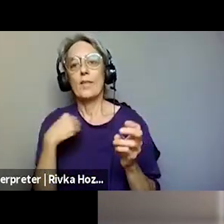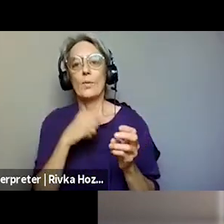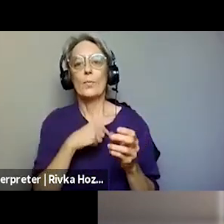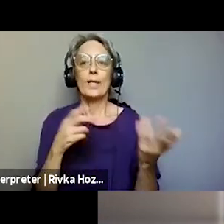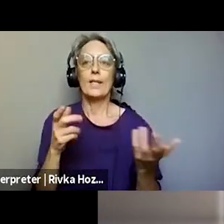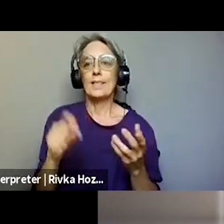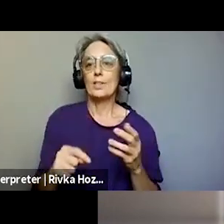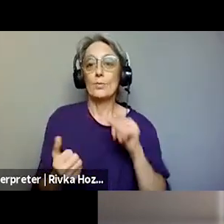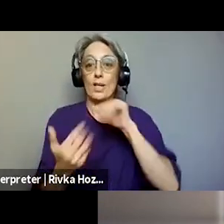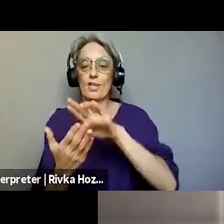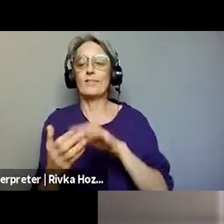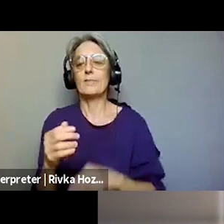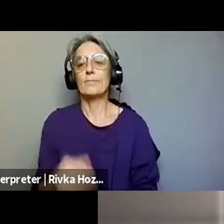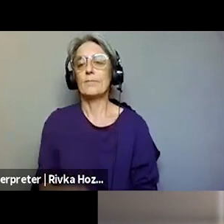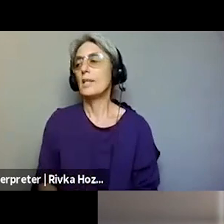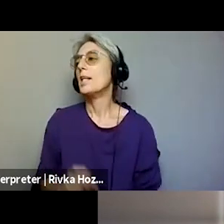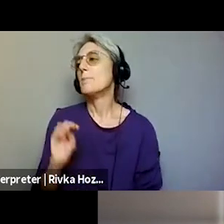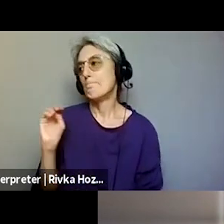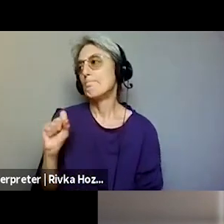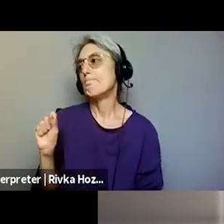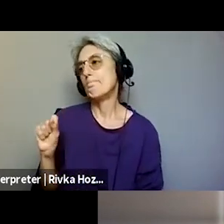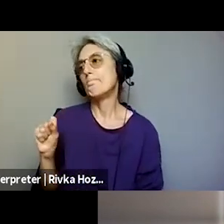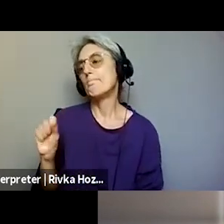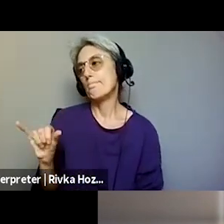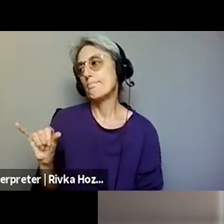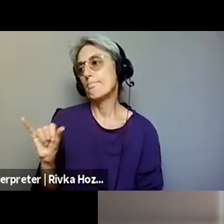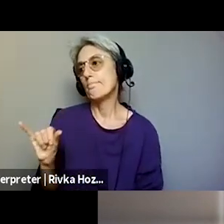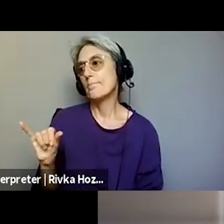[DR. AMANDA REICHARD:] And to train obstetric nurses to